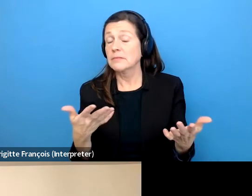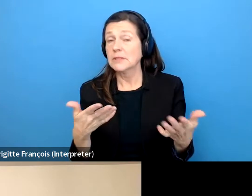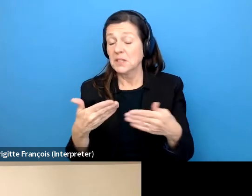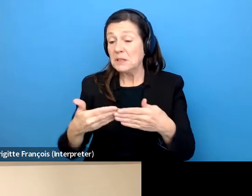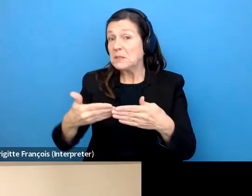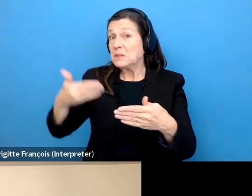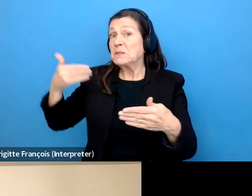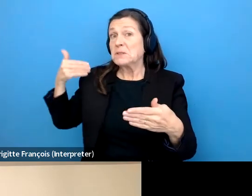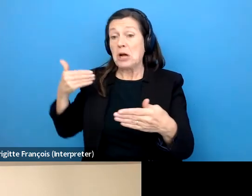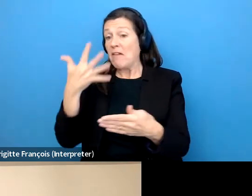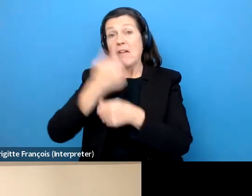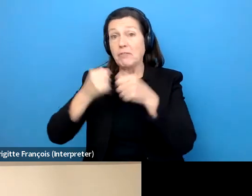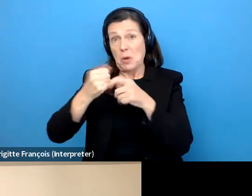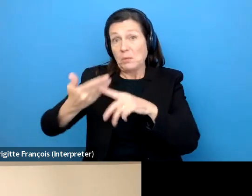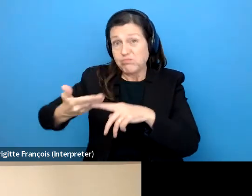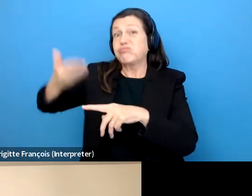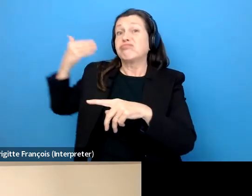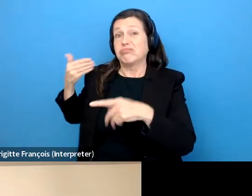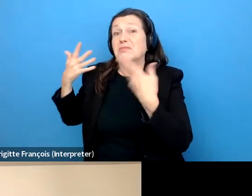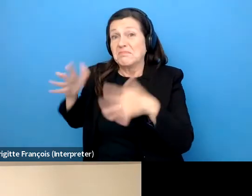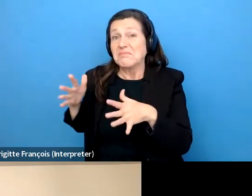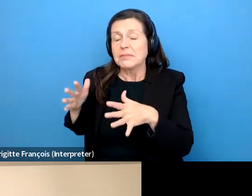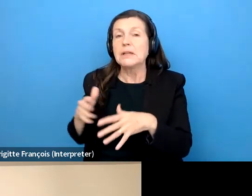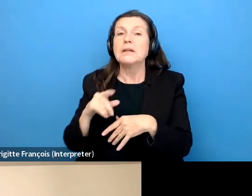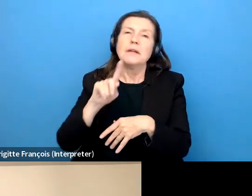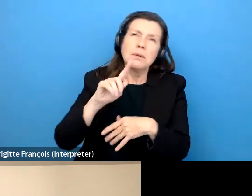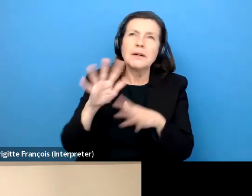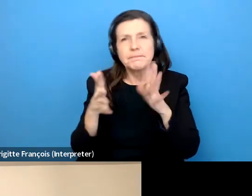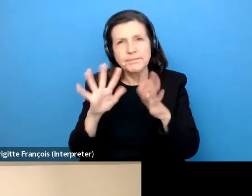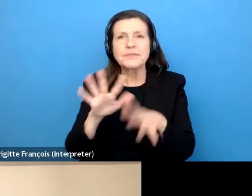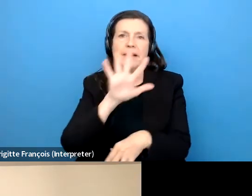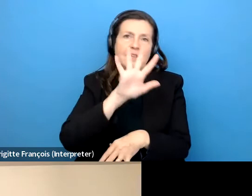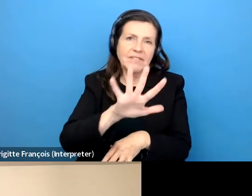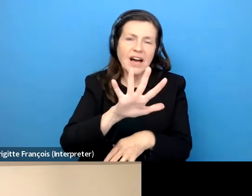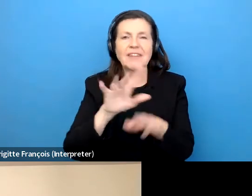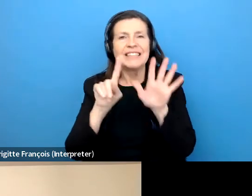But around five, six years ago, already state parties,